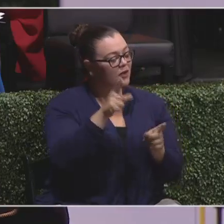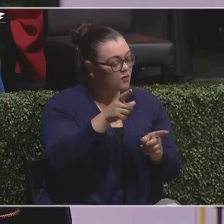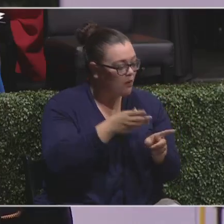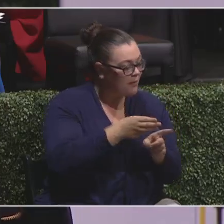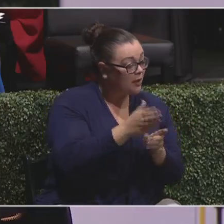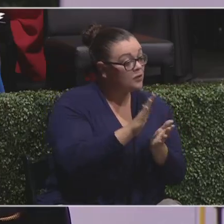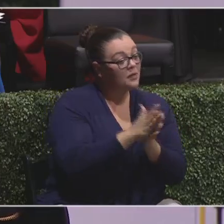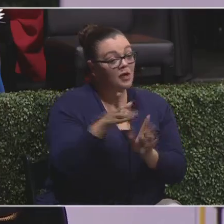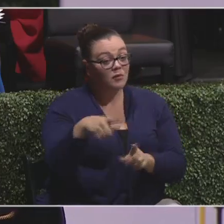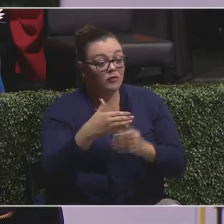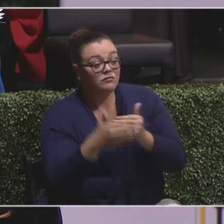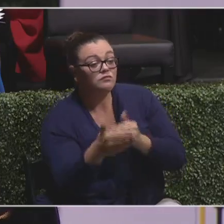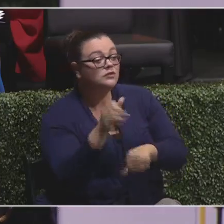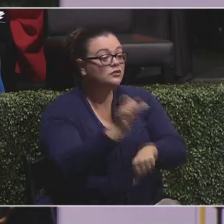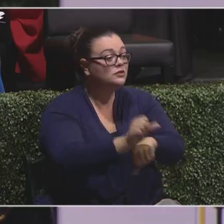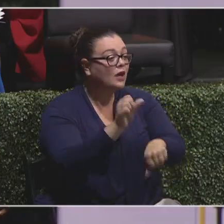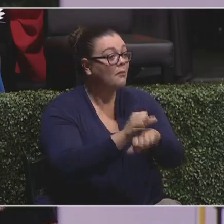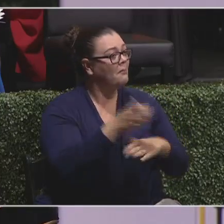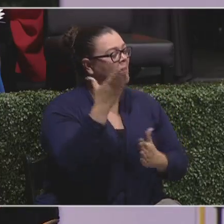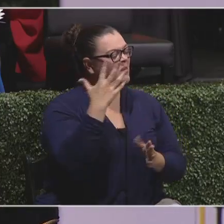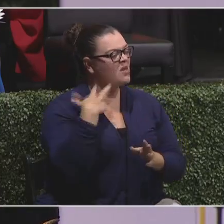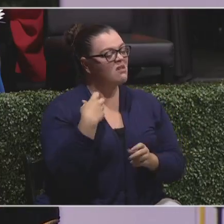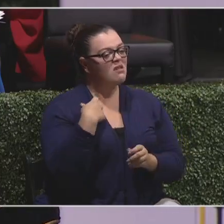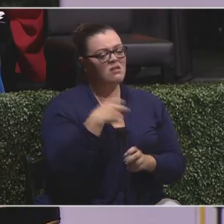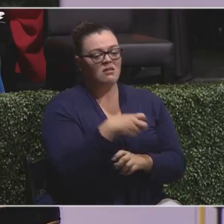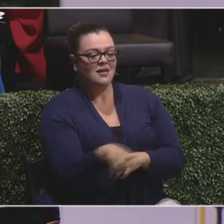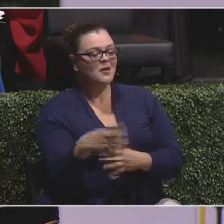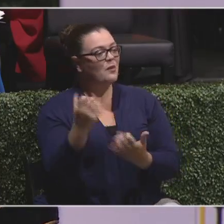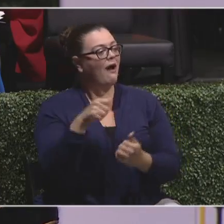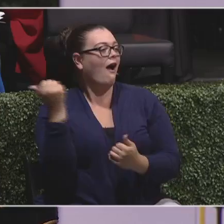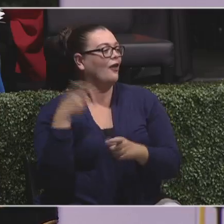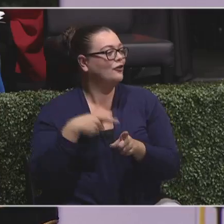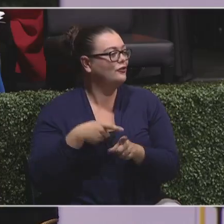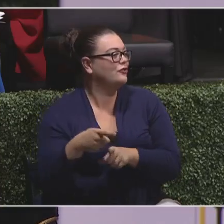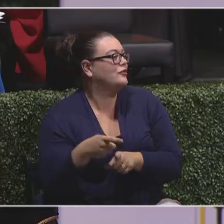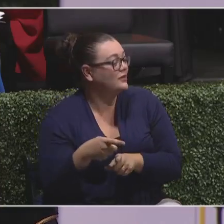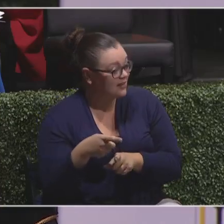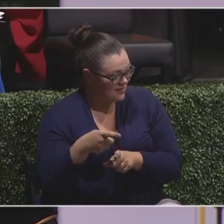YOU FIRST SET FOOT ON CAMPUS. YOU CAME HERE WITH A PLAN TO LEARN